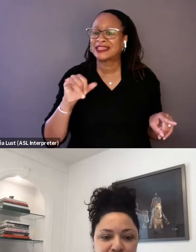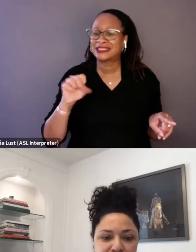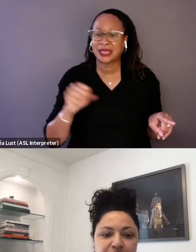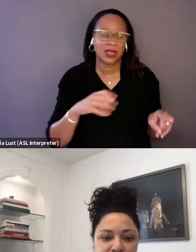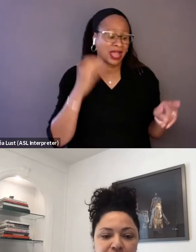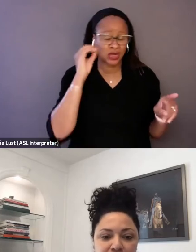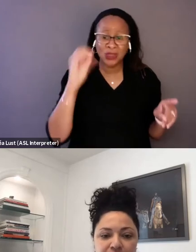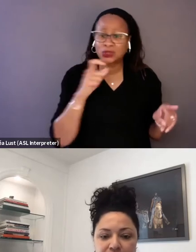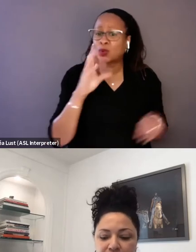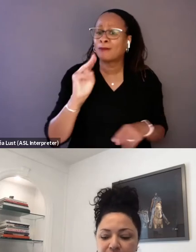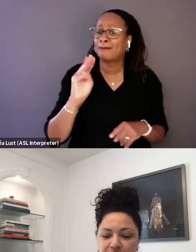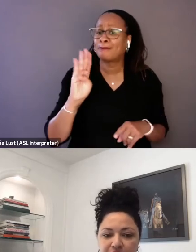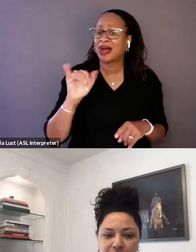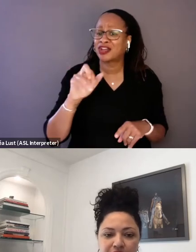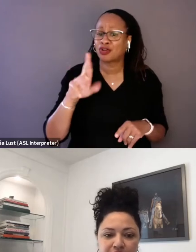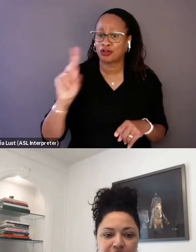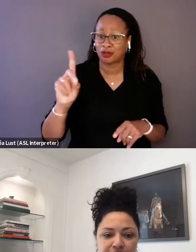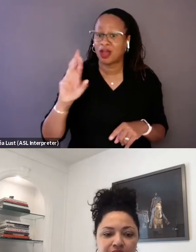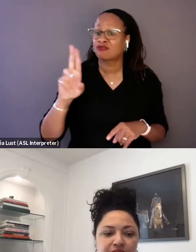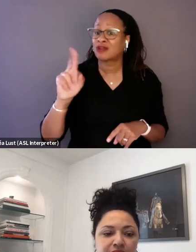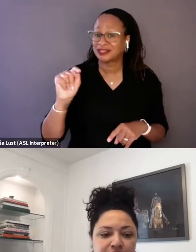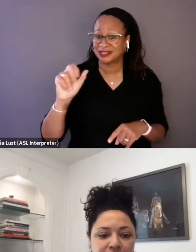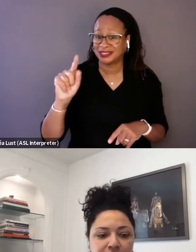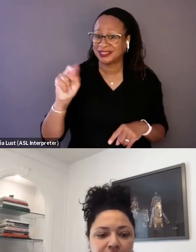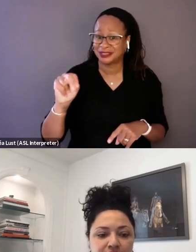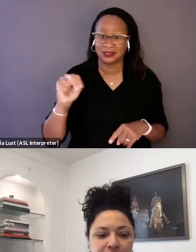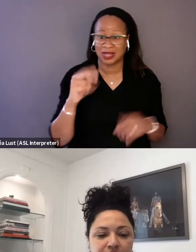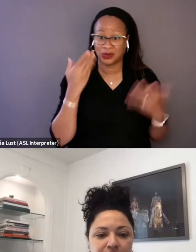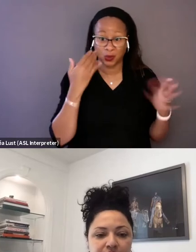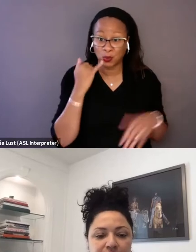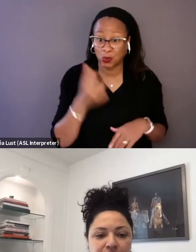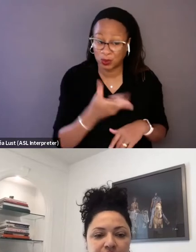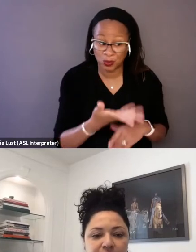So many people I see I've said that, like, oh my God, what a hero?